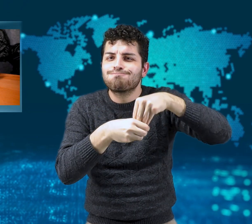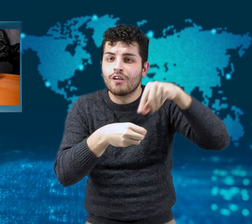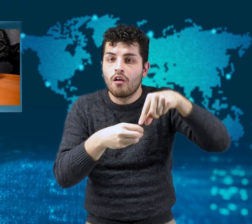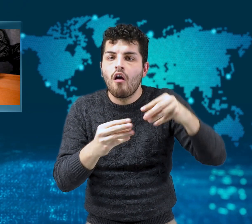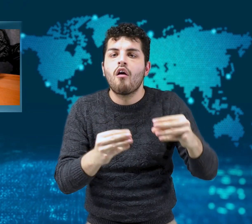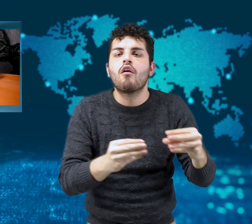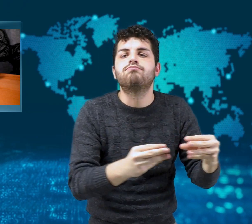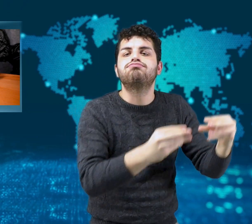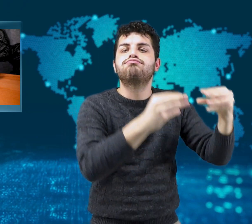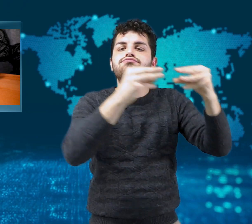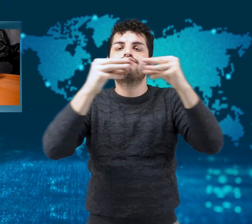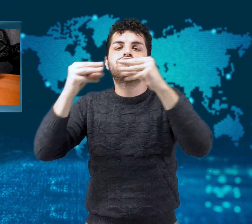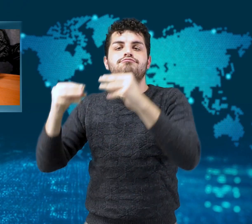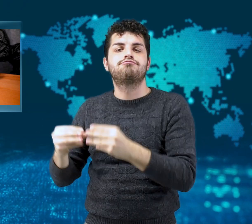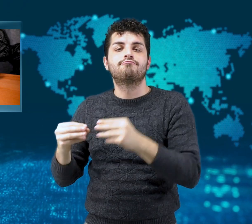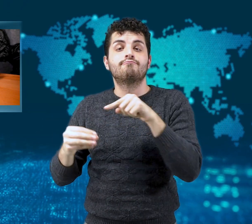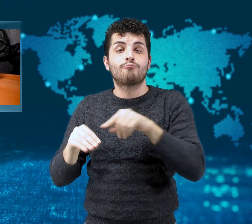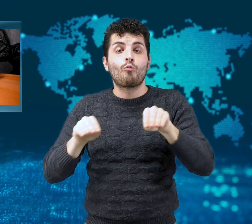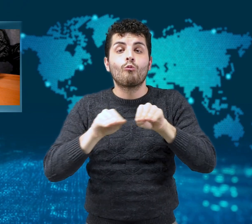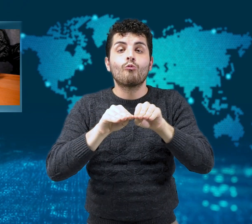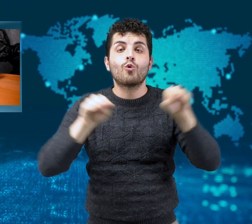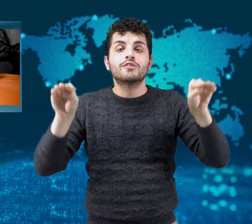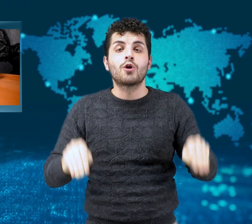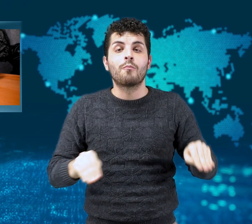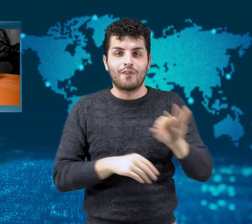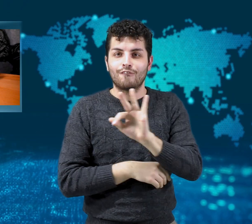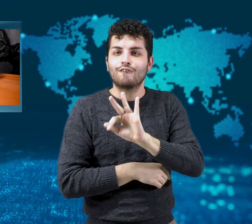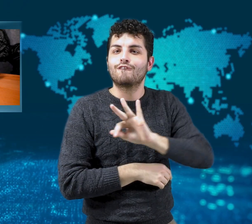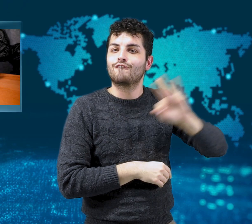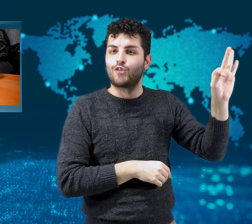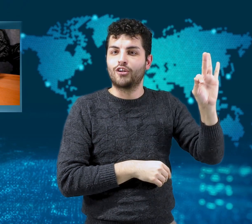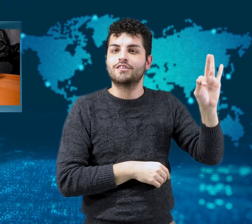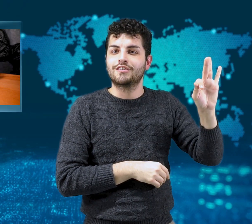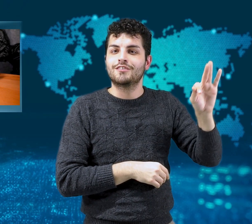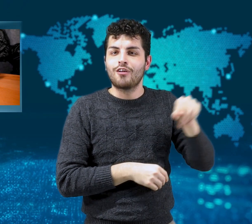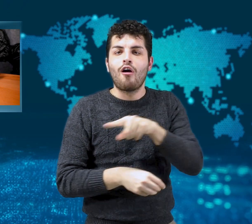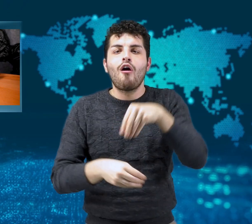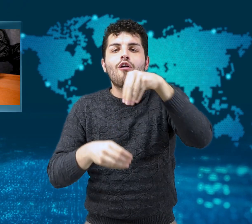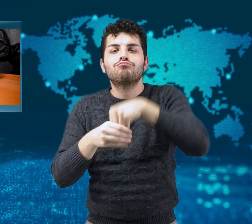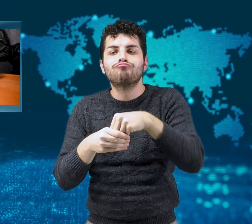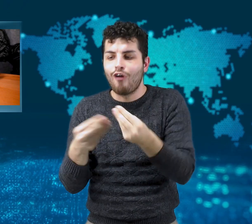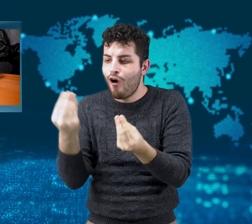that contains items from World War I.